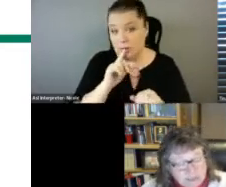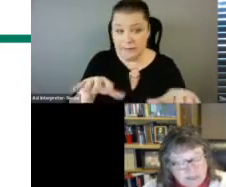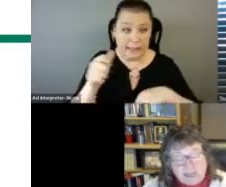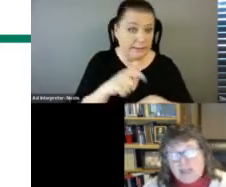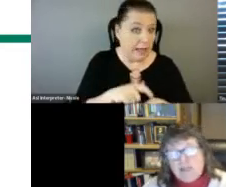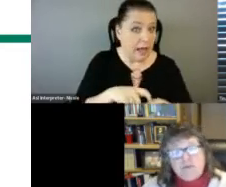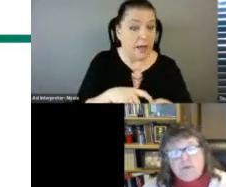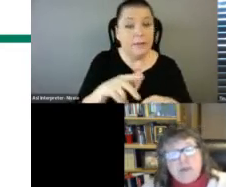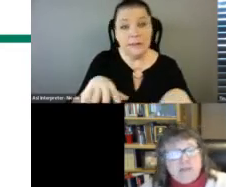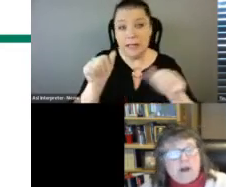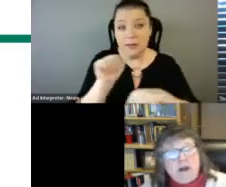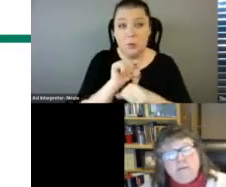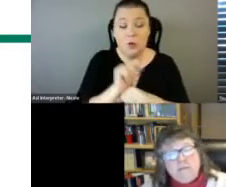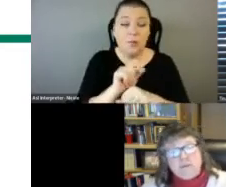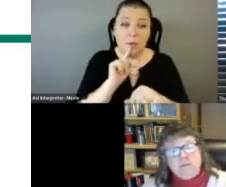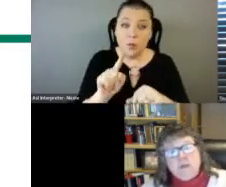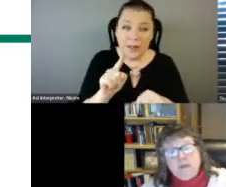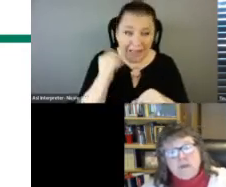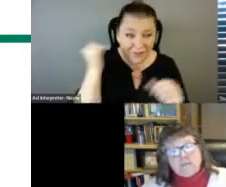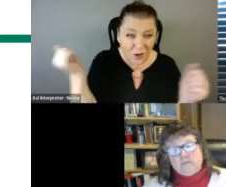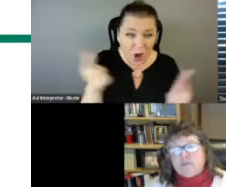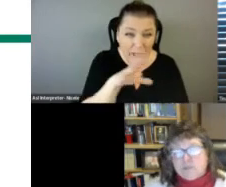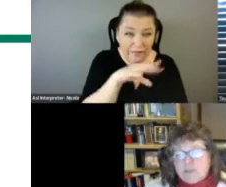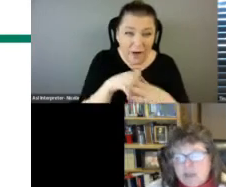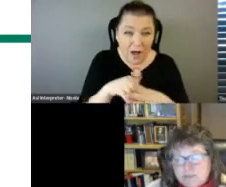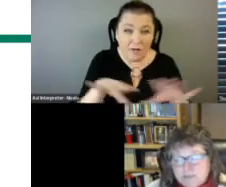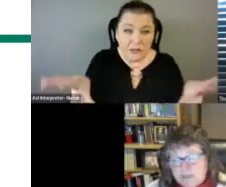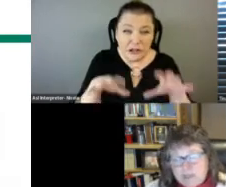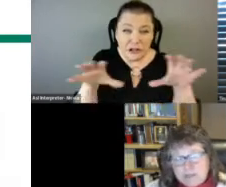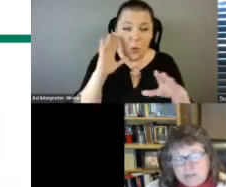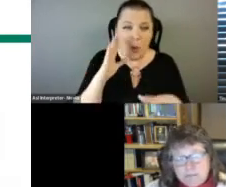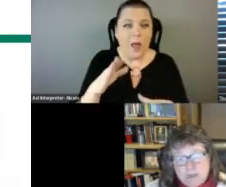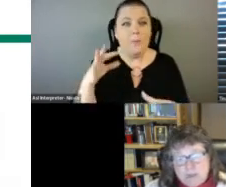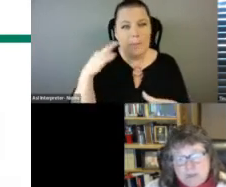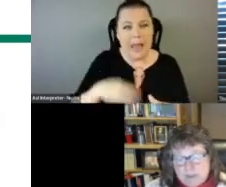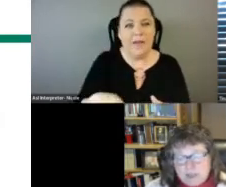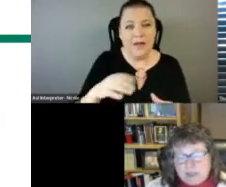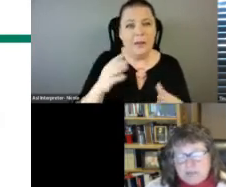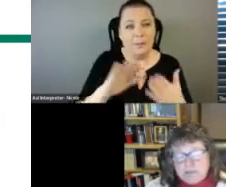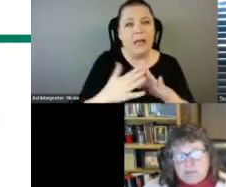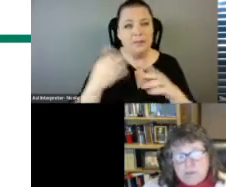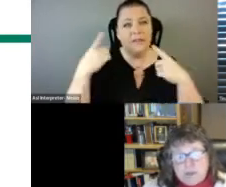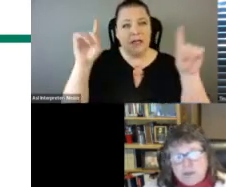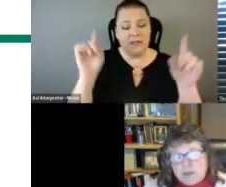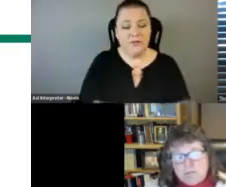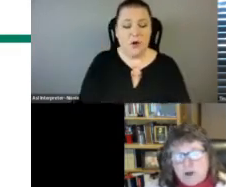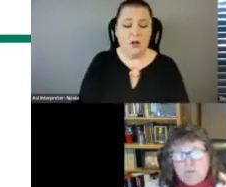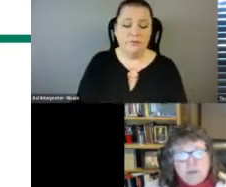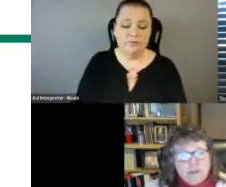think in the end, it really pays off for success. And, again, it's it's been a evolving,